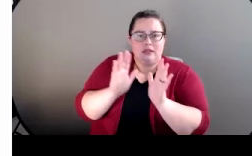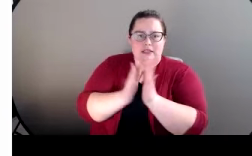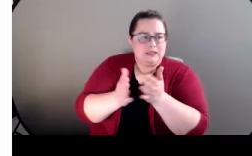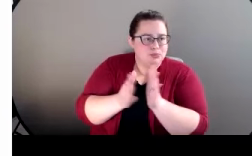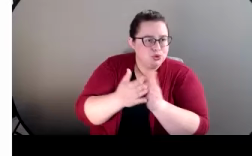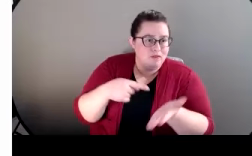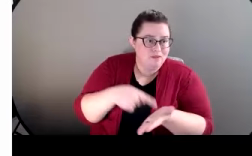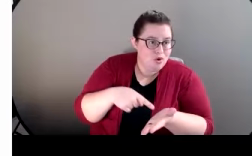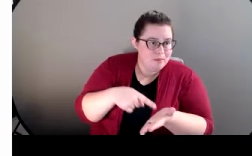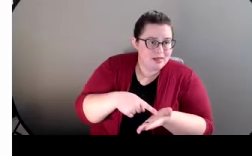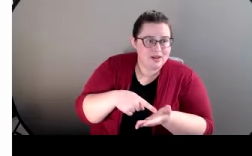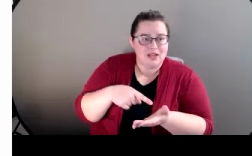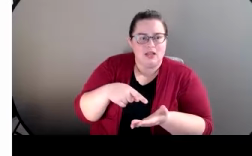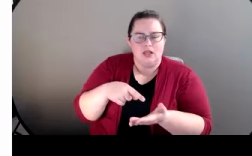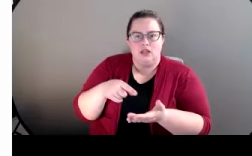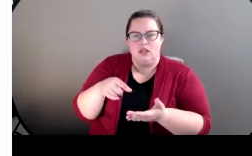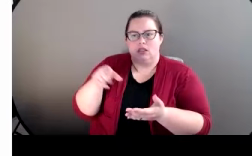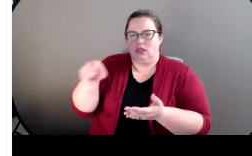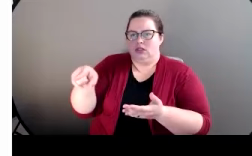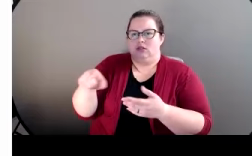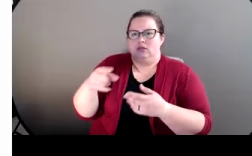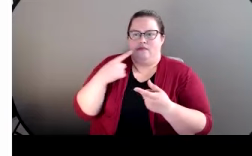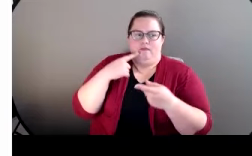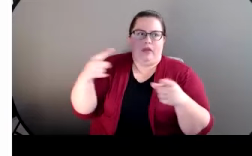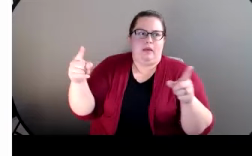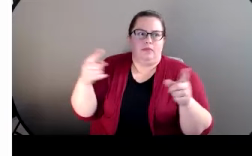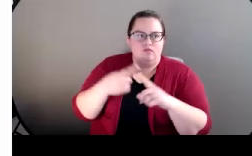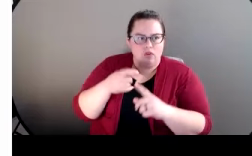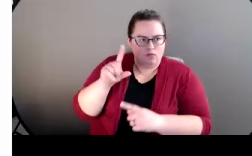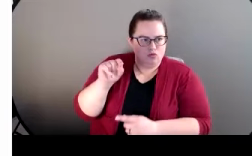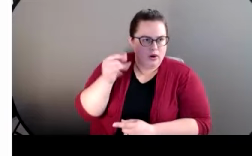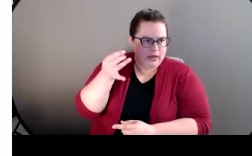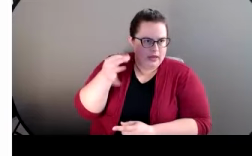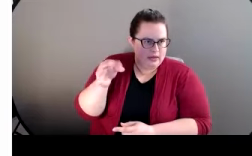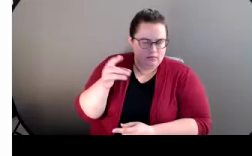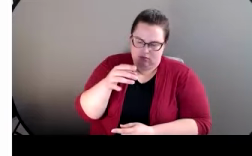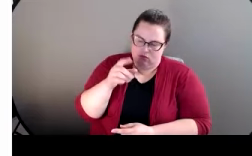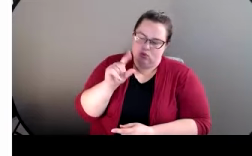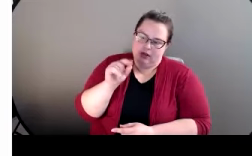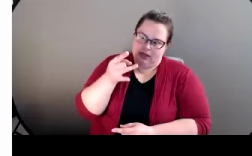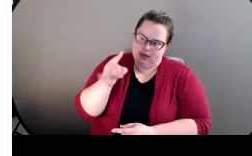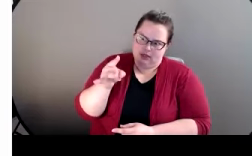This is a real famous one from 2018. So it's a little bit older.